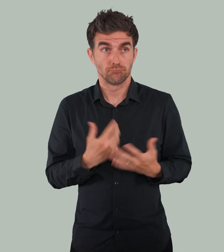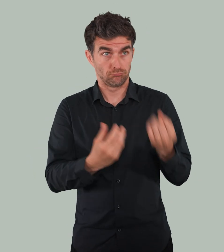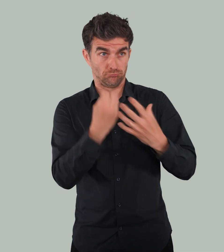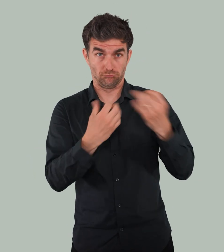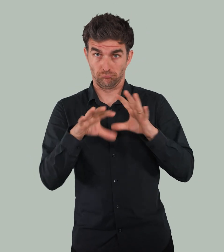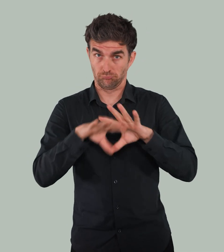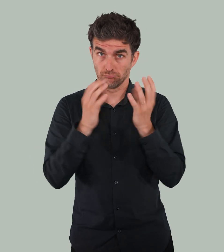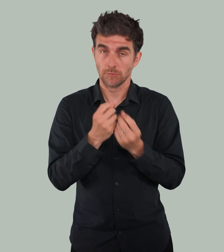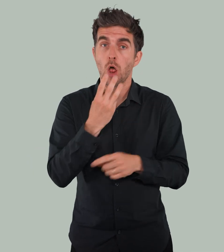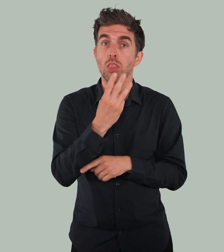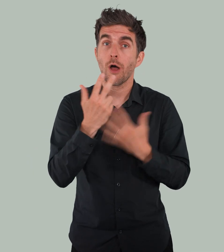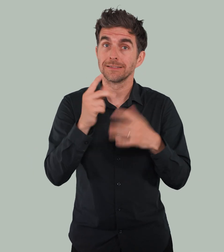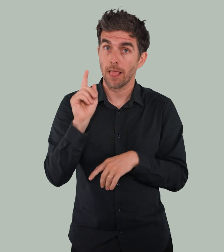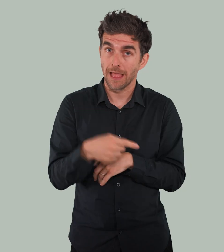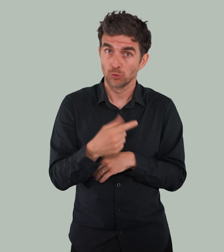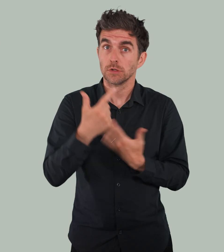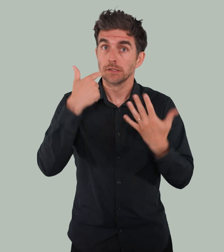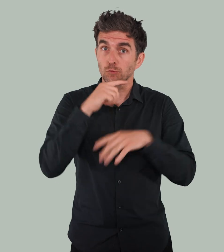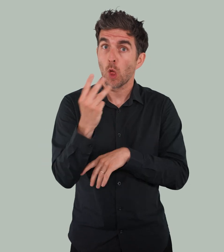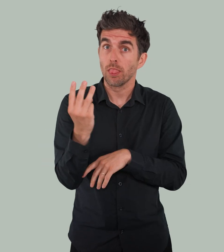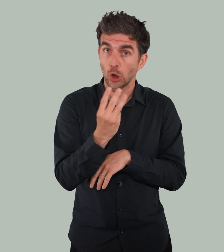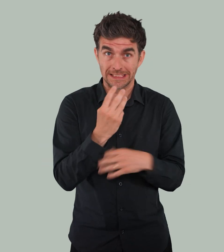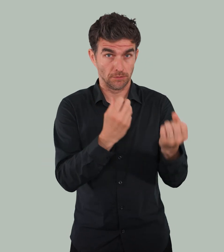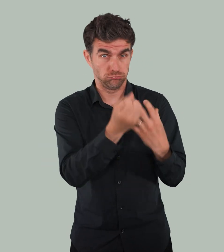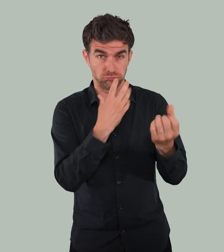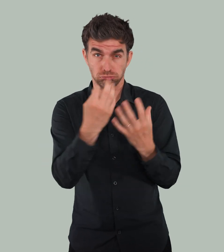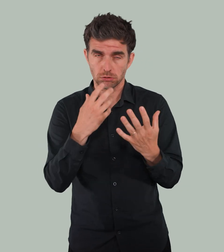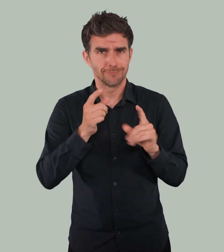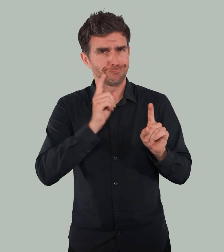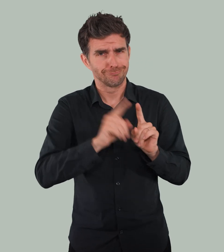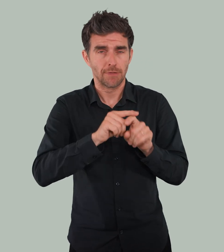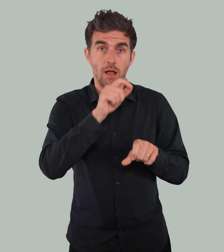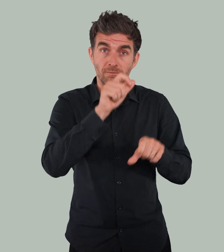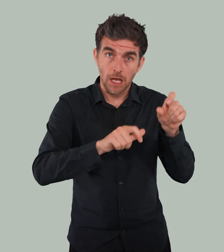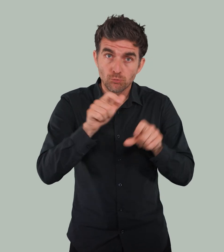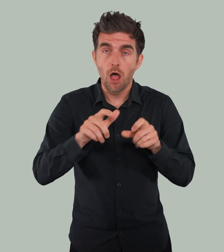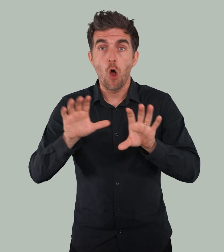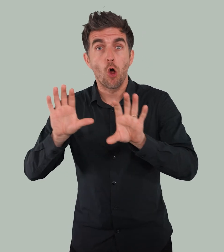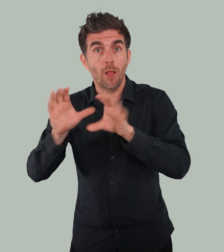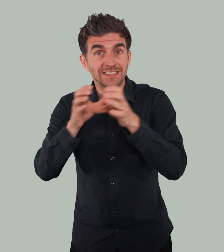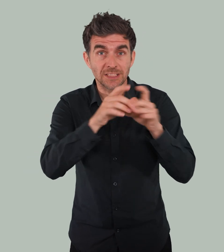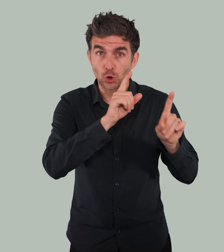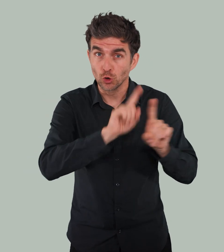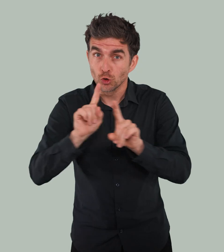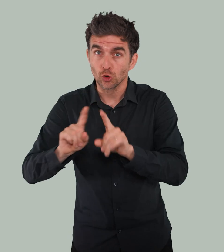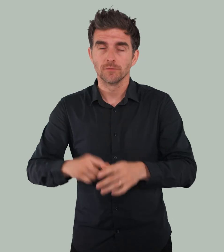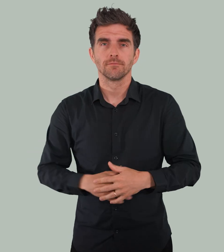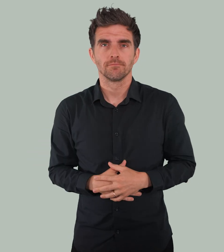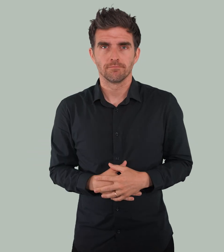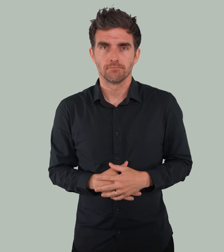received 38,713 responses from a broad range of individuals and organisations.